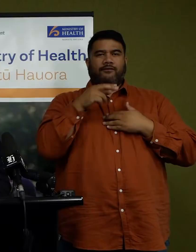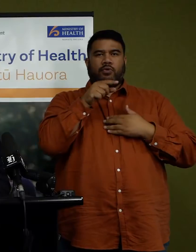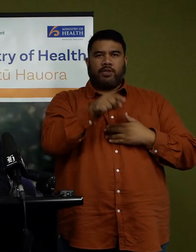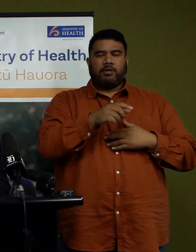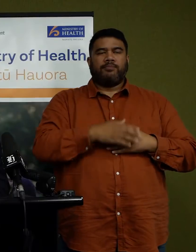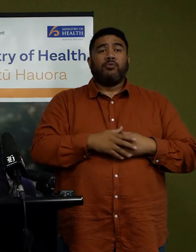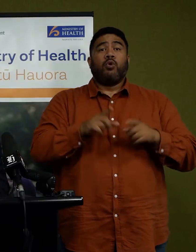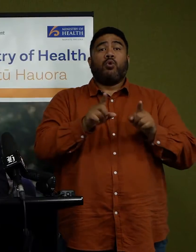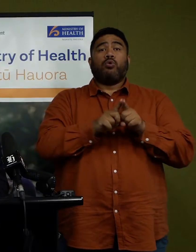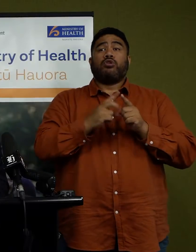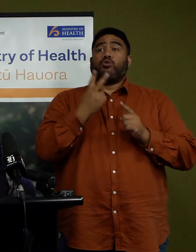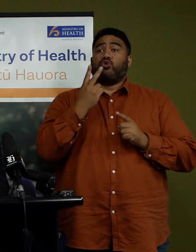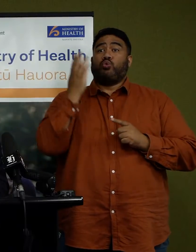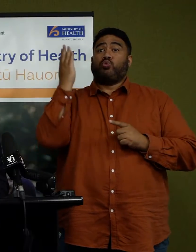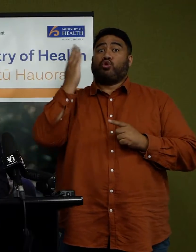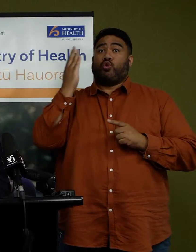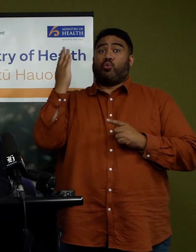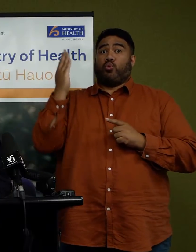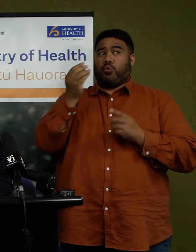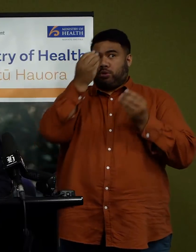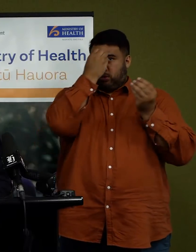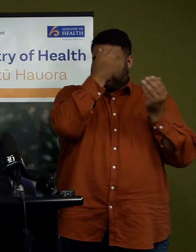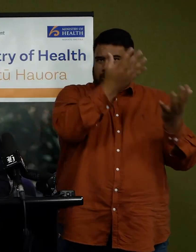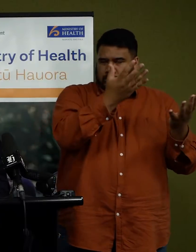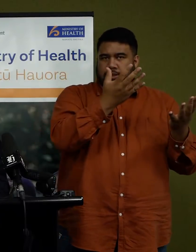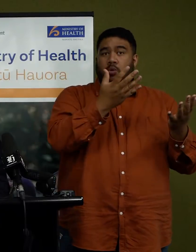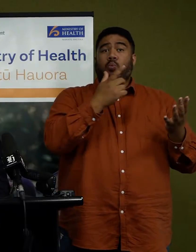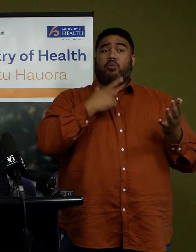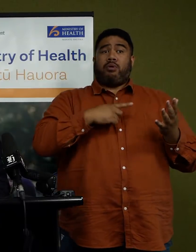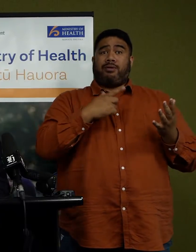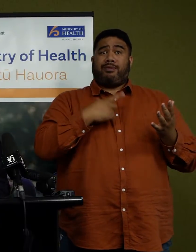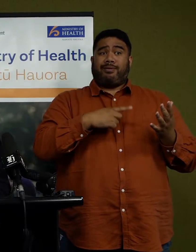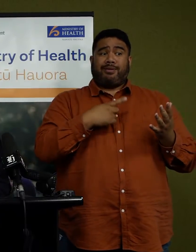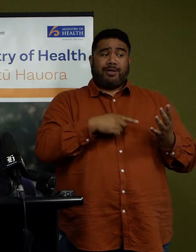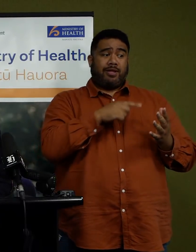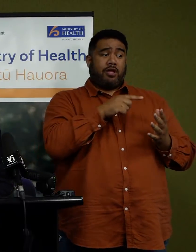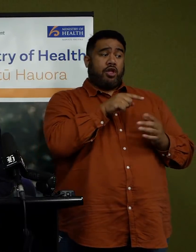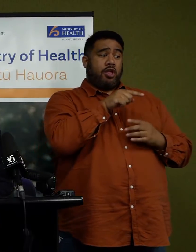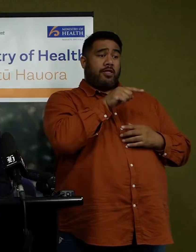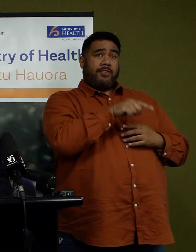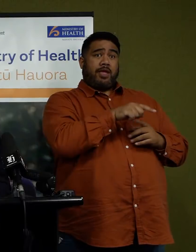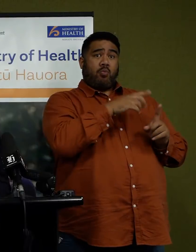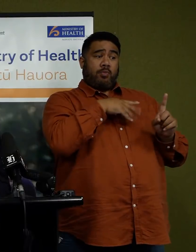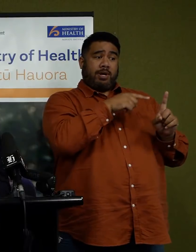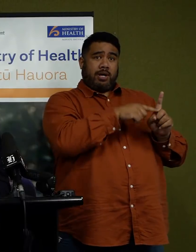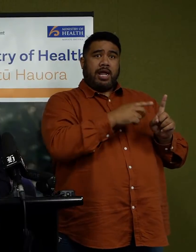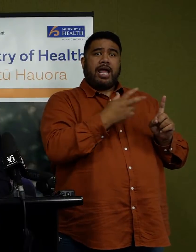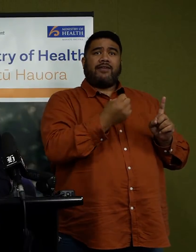about the positive test as there as a family member at each of those schools.